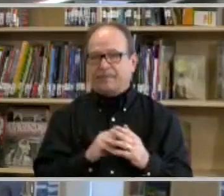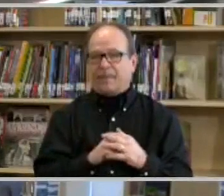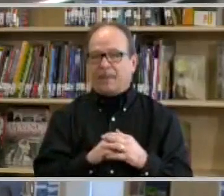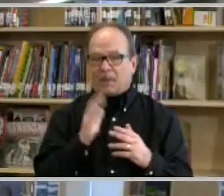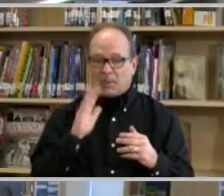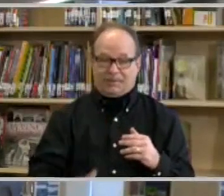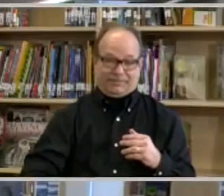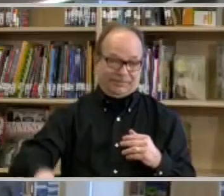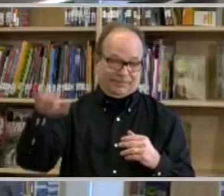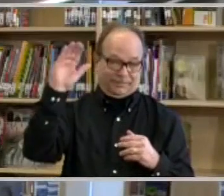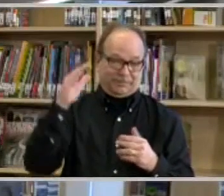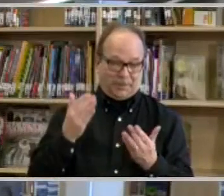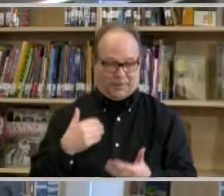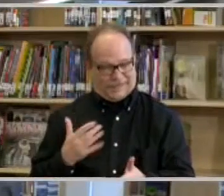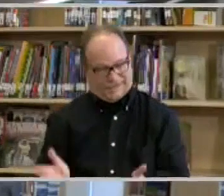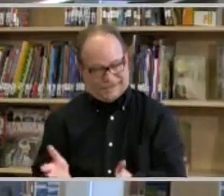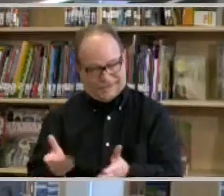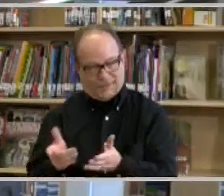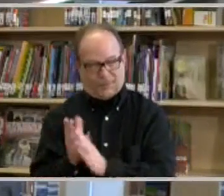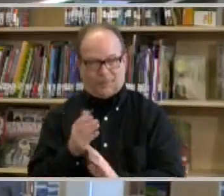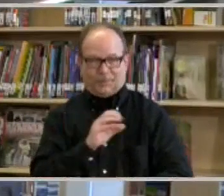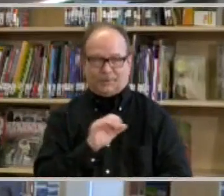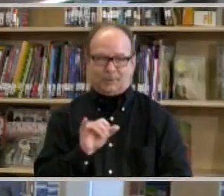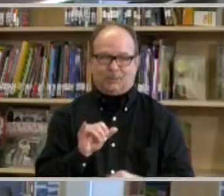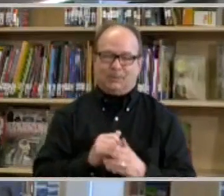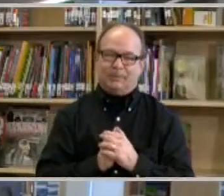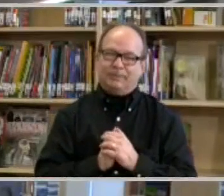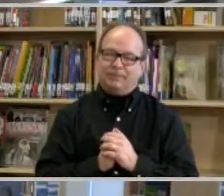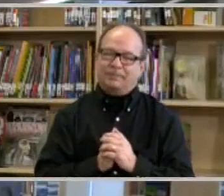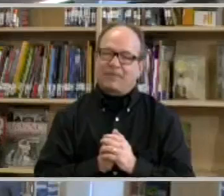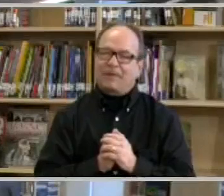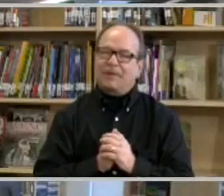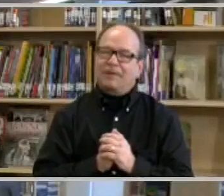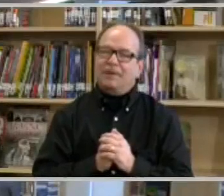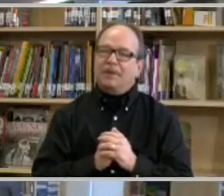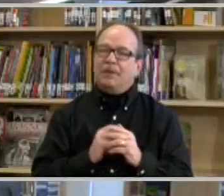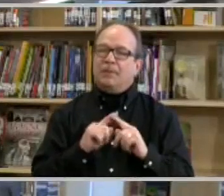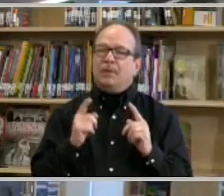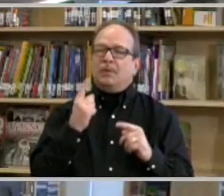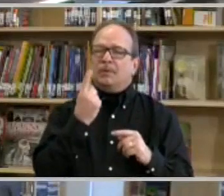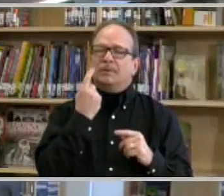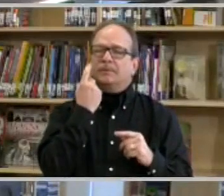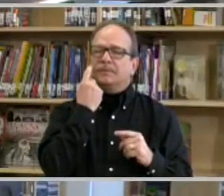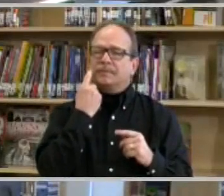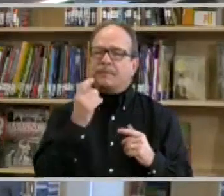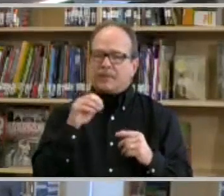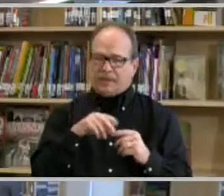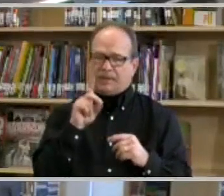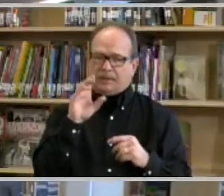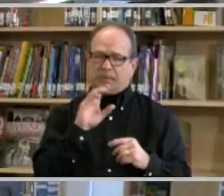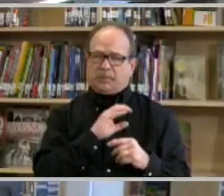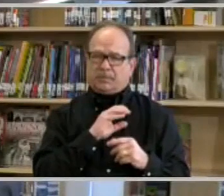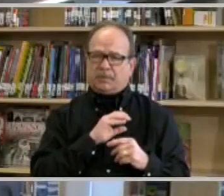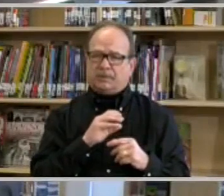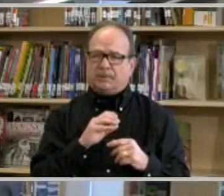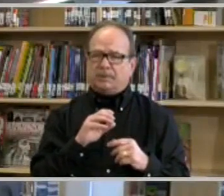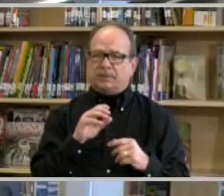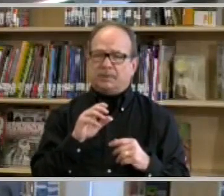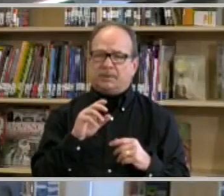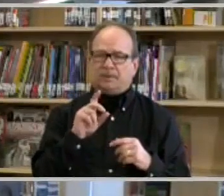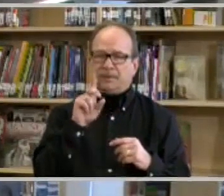LIKE 7 NOW SO THEY'VE GOT A WAYS